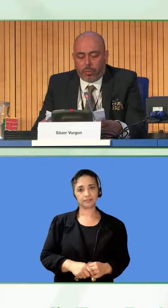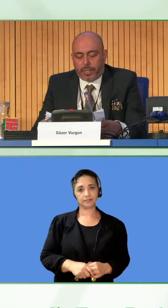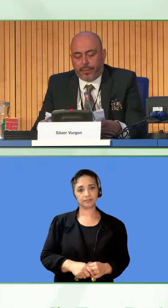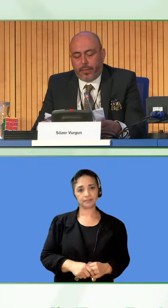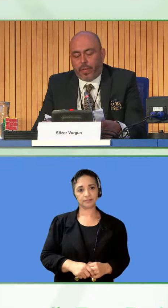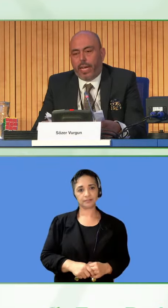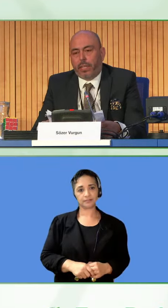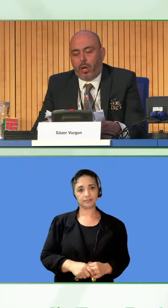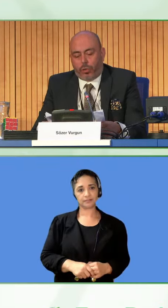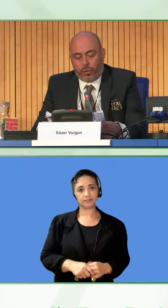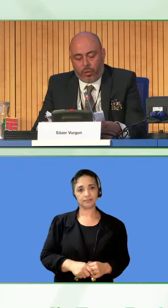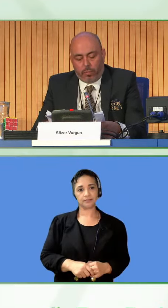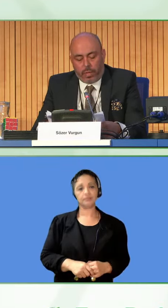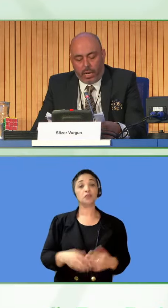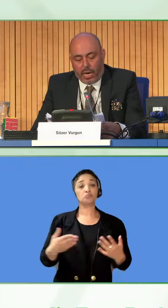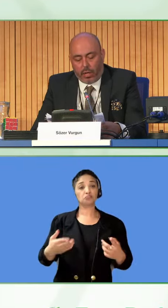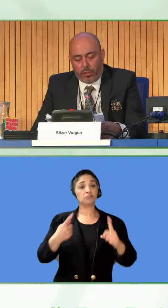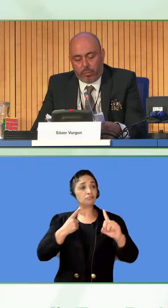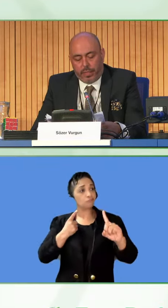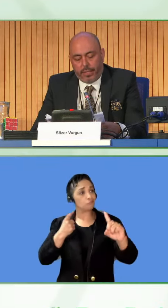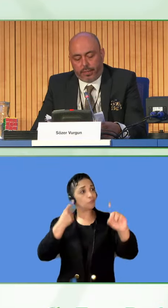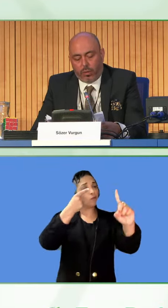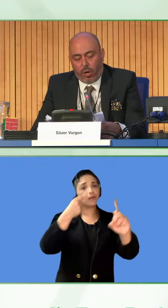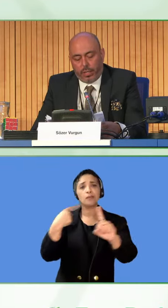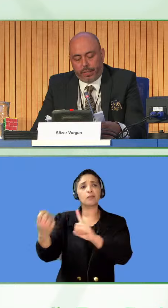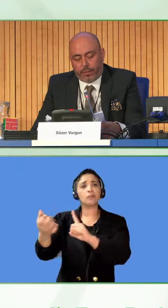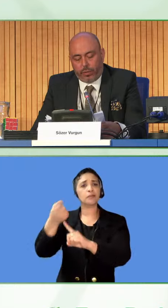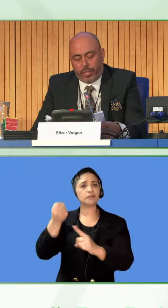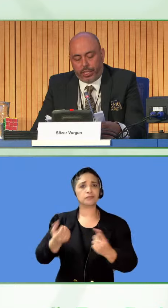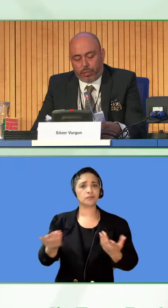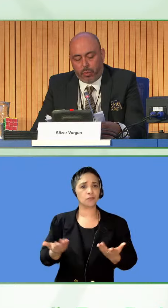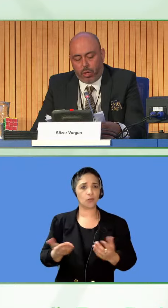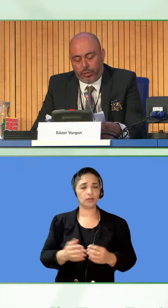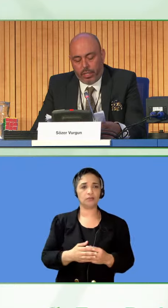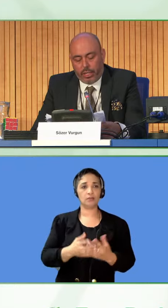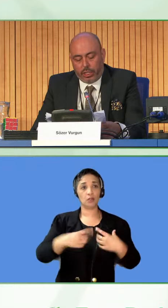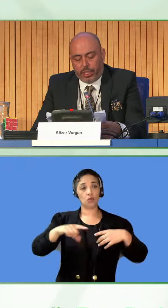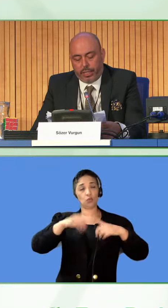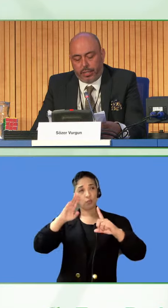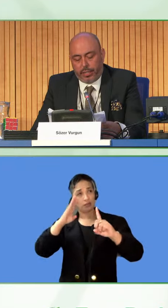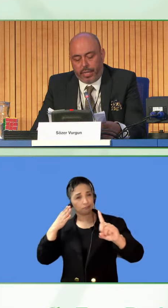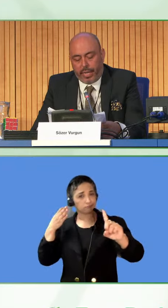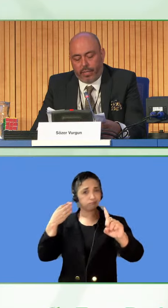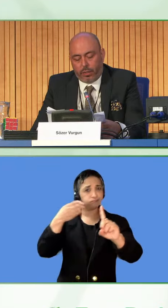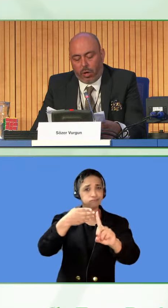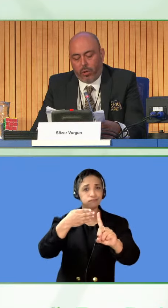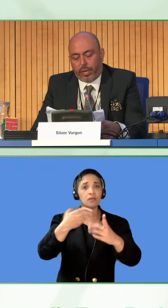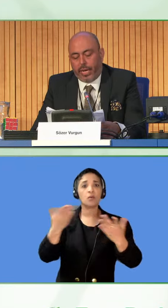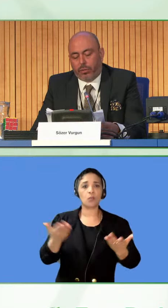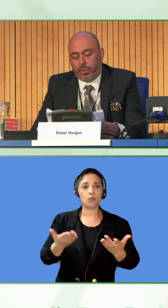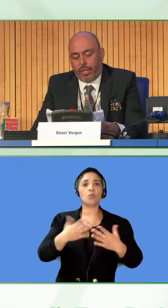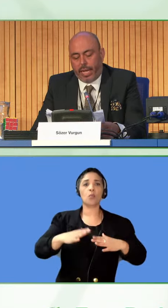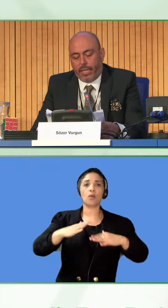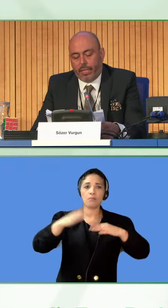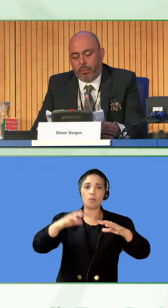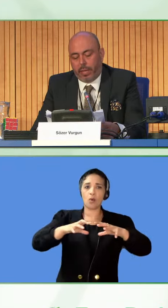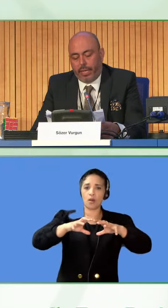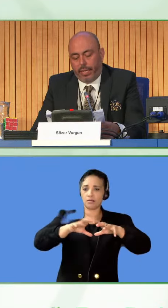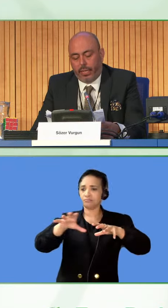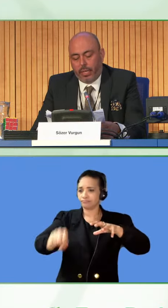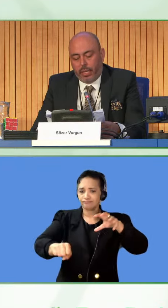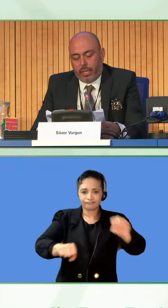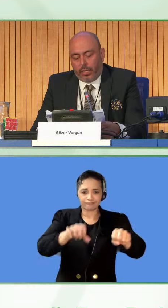Objectives and outcome, our biggest goal is to reach more children, countries, and many